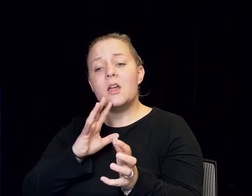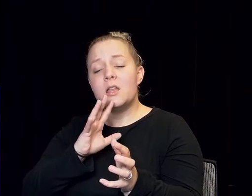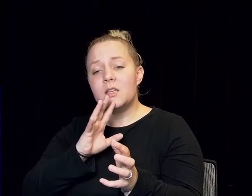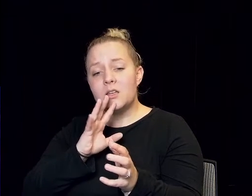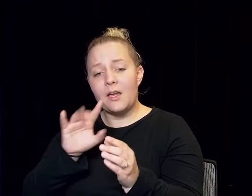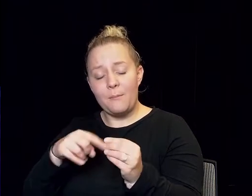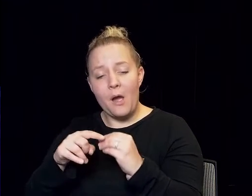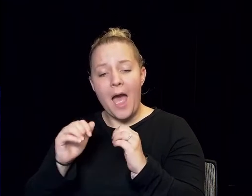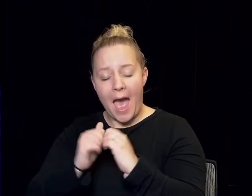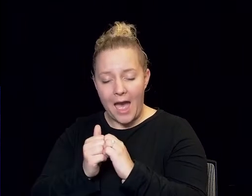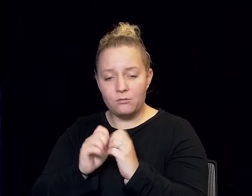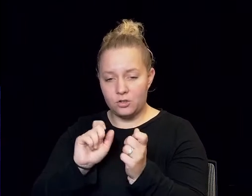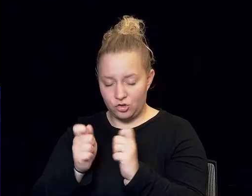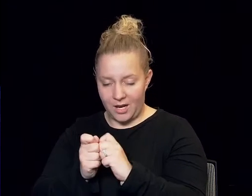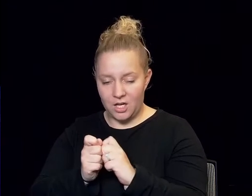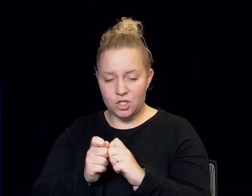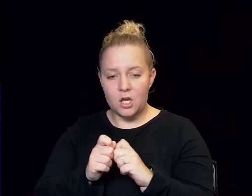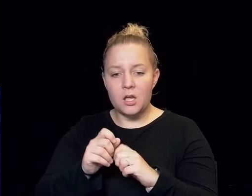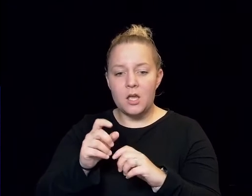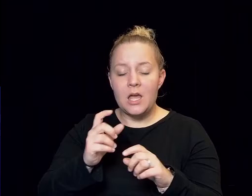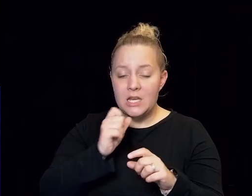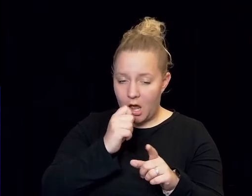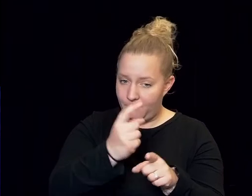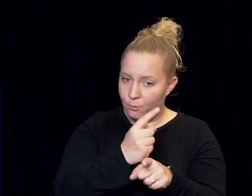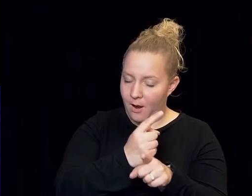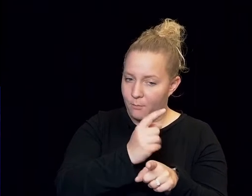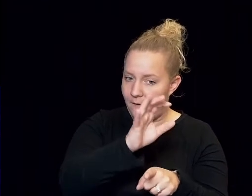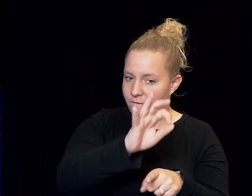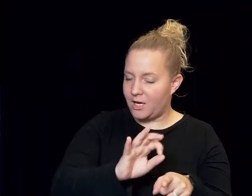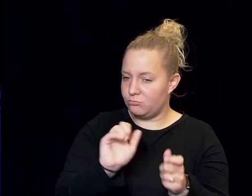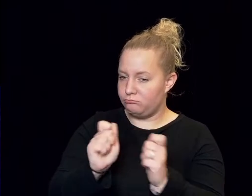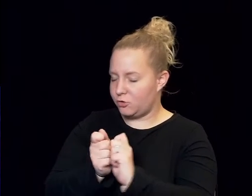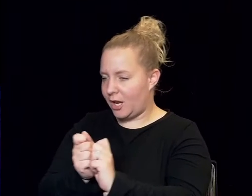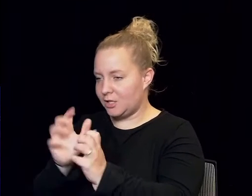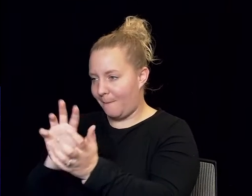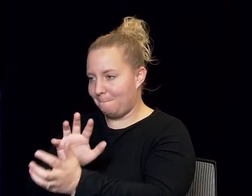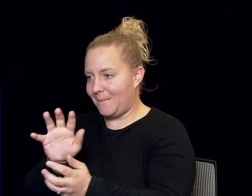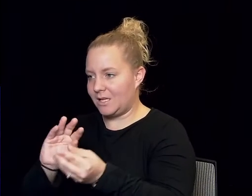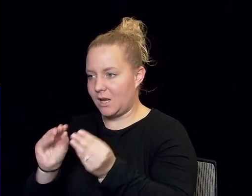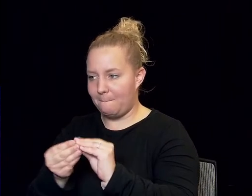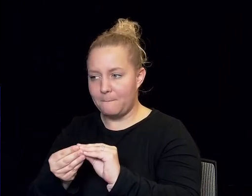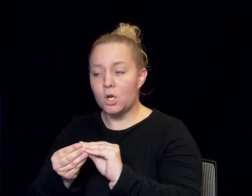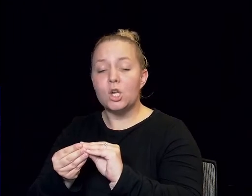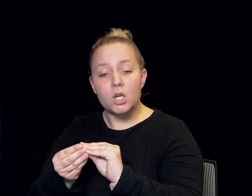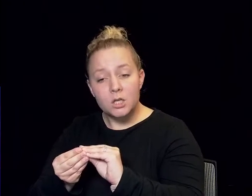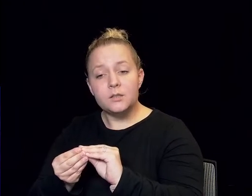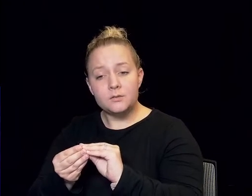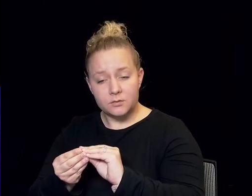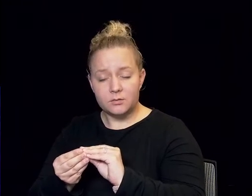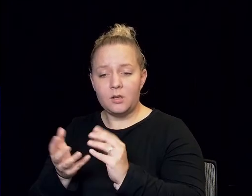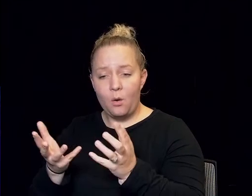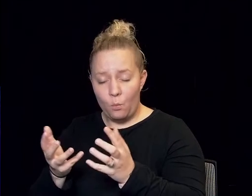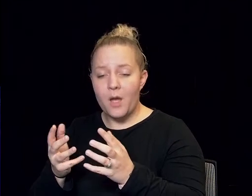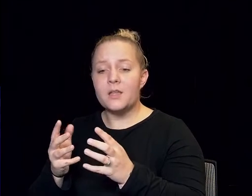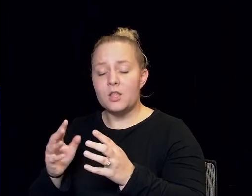mixed number. So, our improper fractions, you're just going to put that numerator under the divisor or